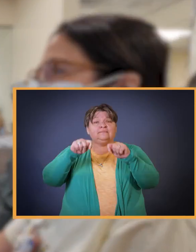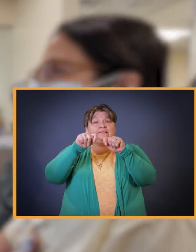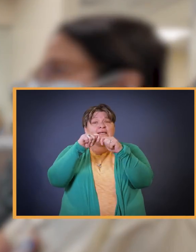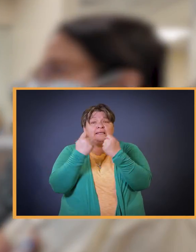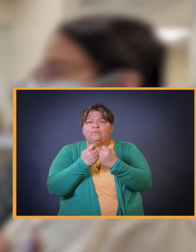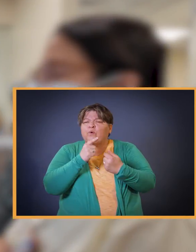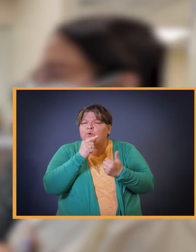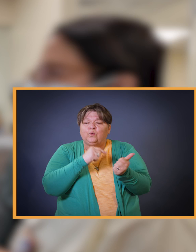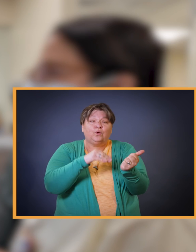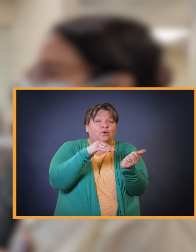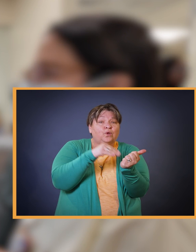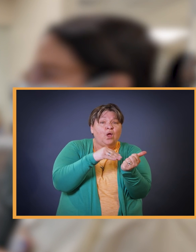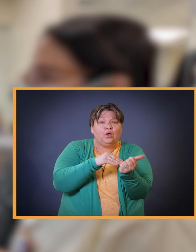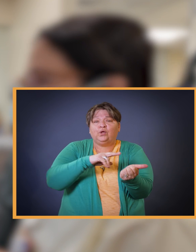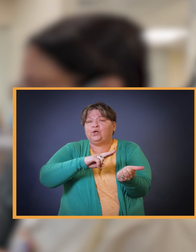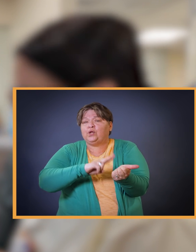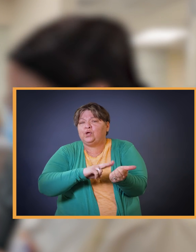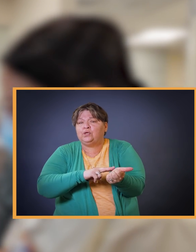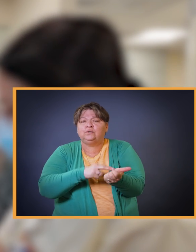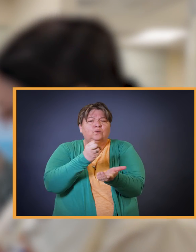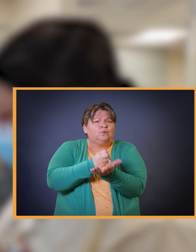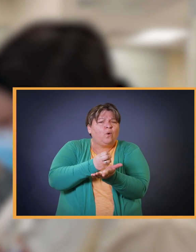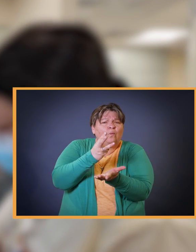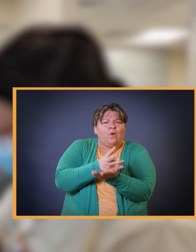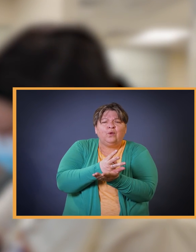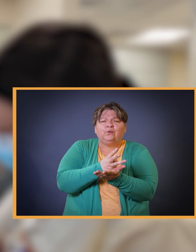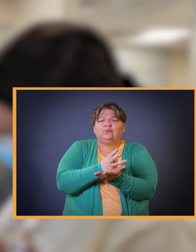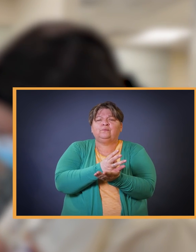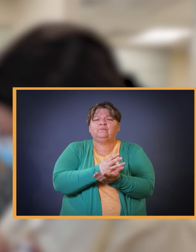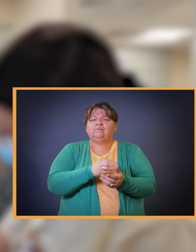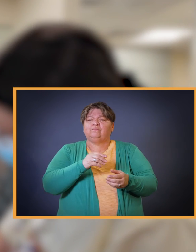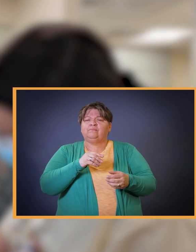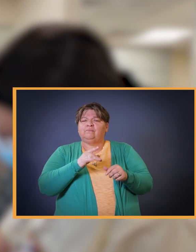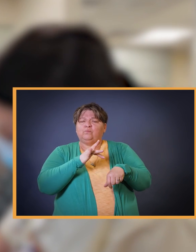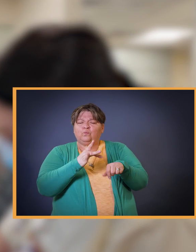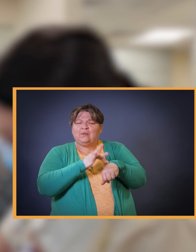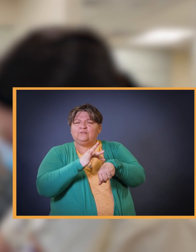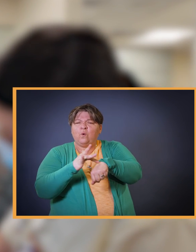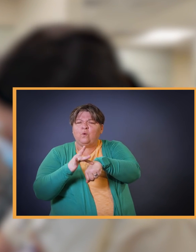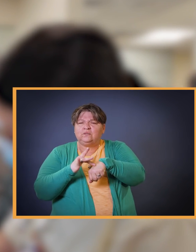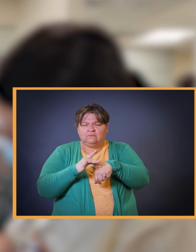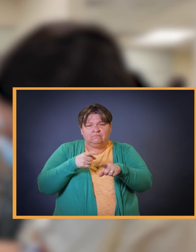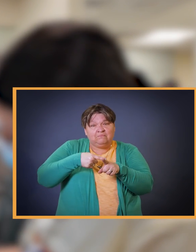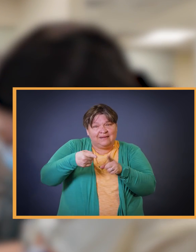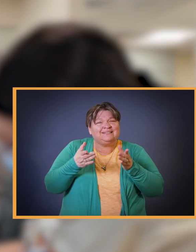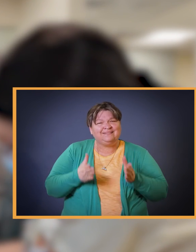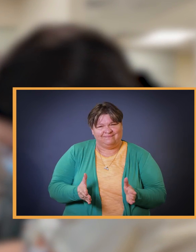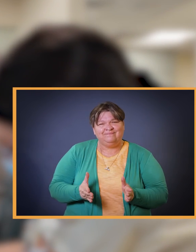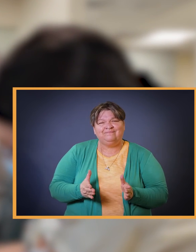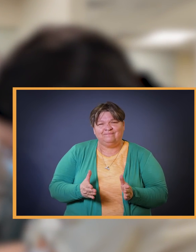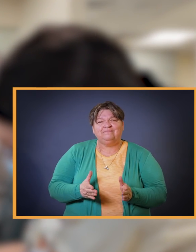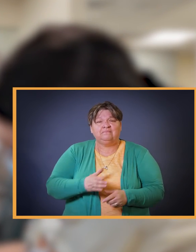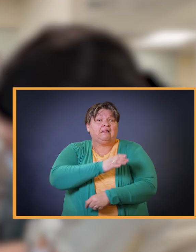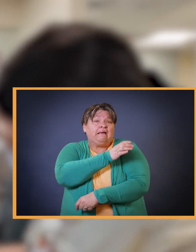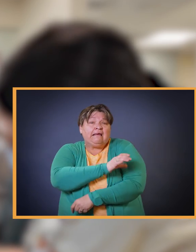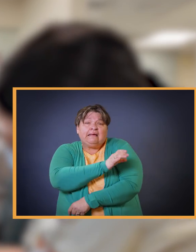Along with doctors and nurses, your team may include clinical assistants, social workers, and resource specialists.